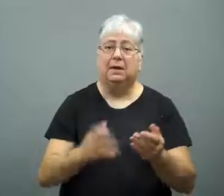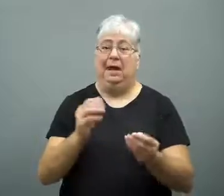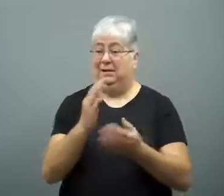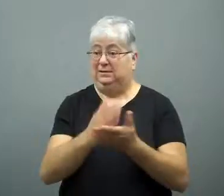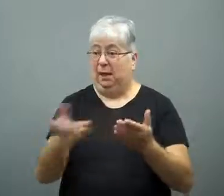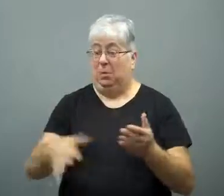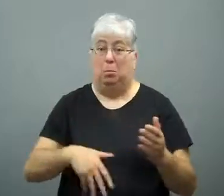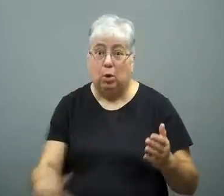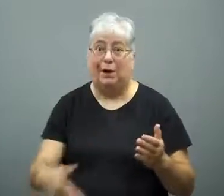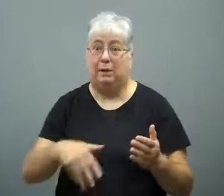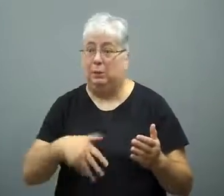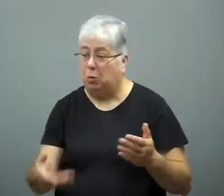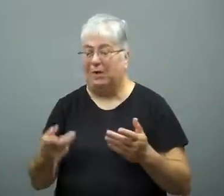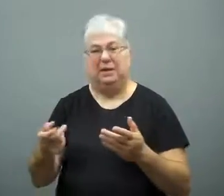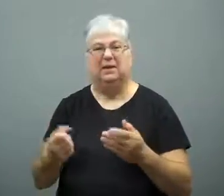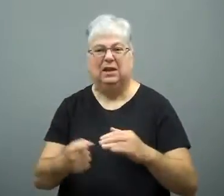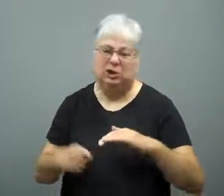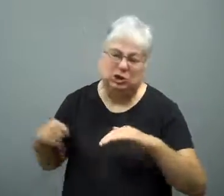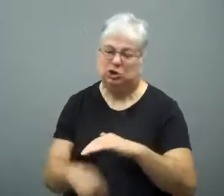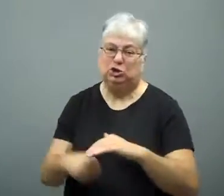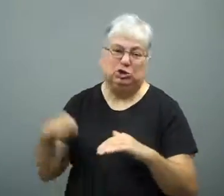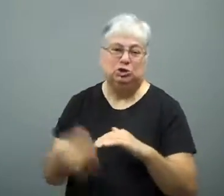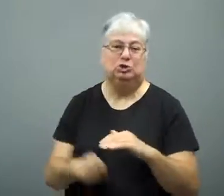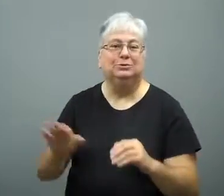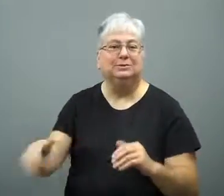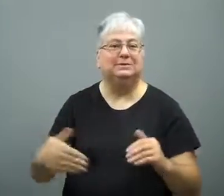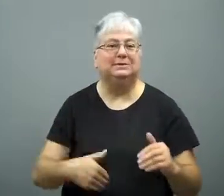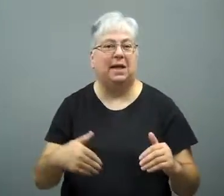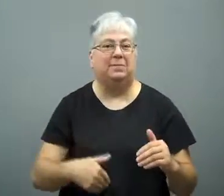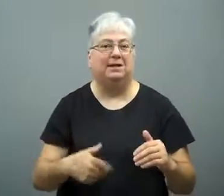and when they became pregnant, he punched them in the stomach